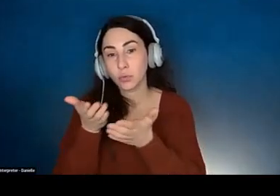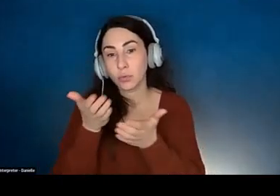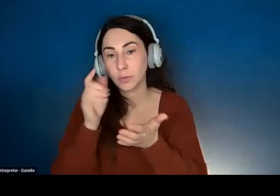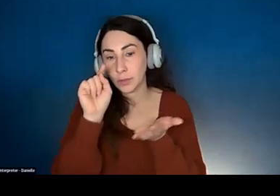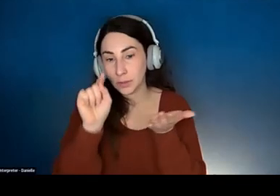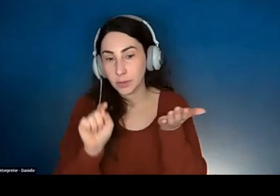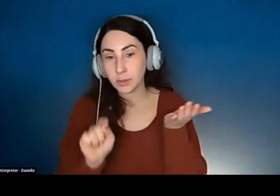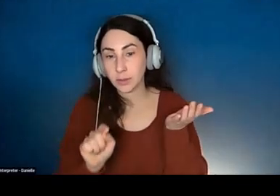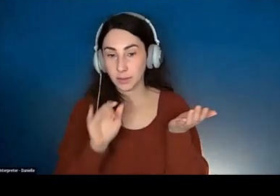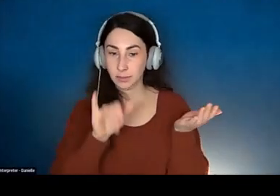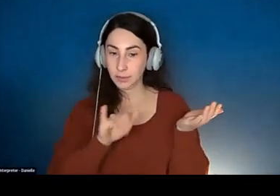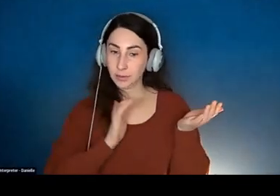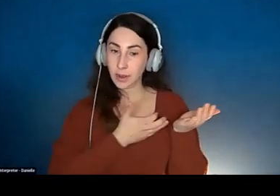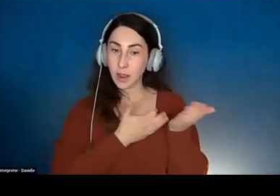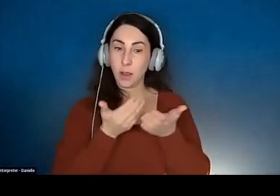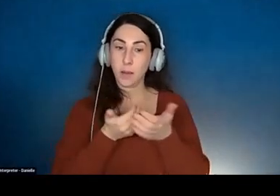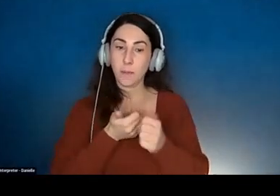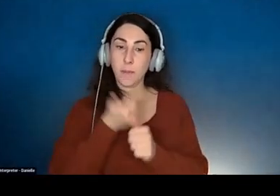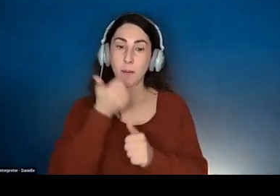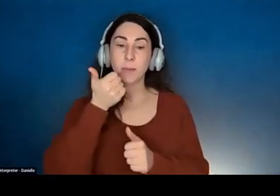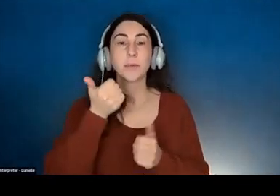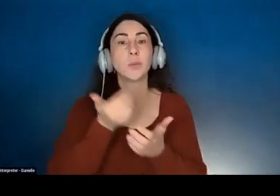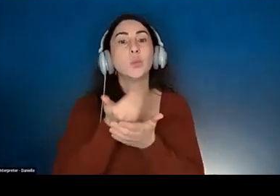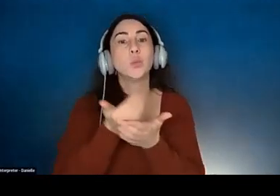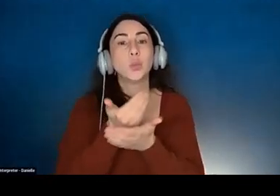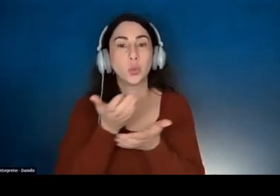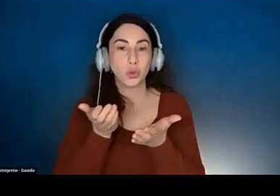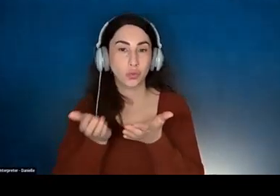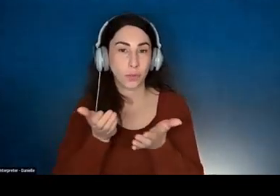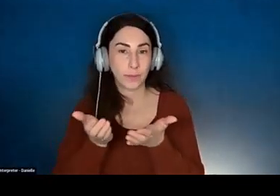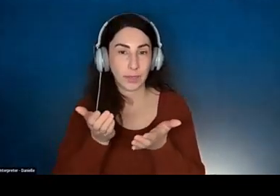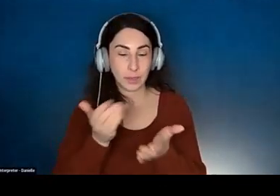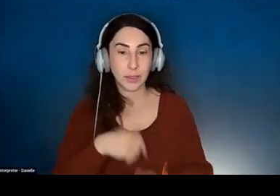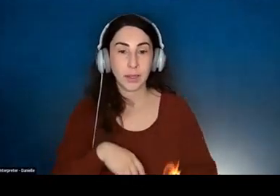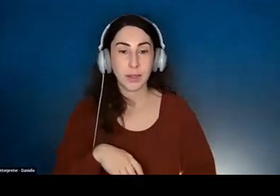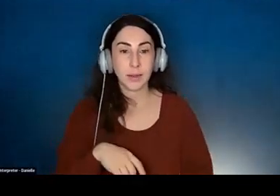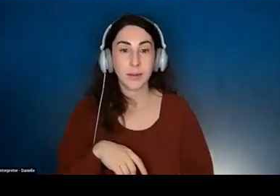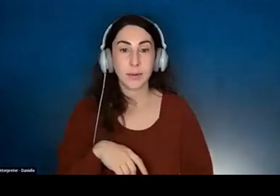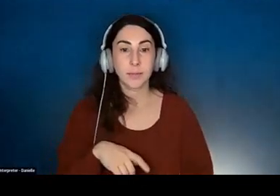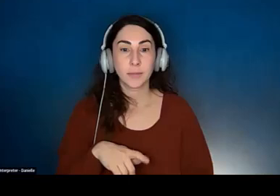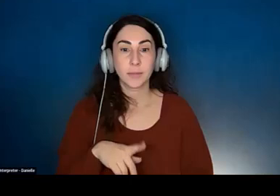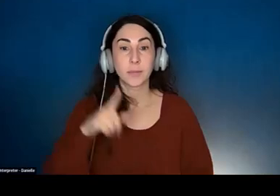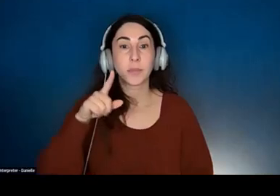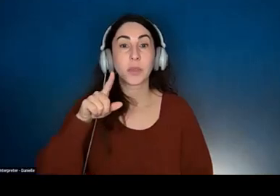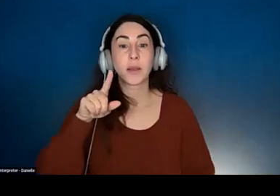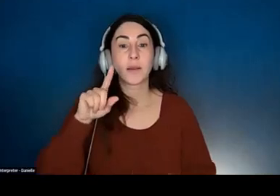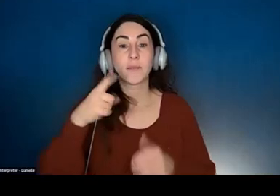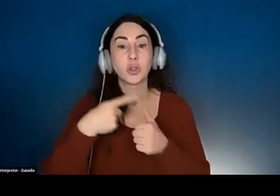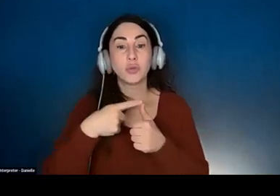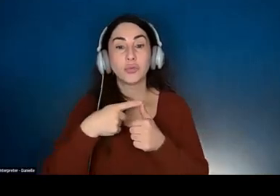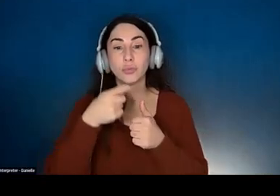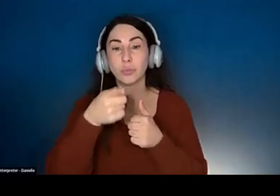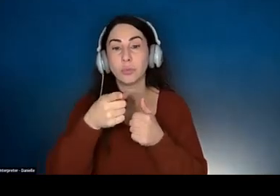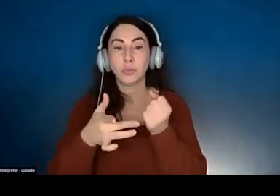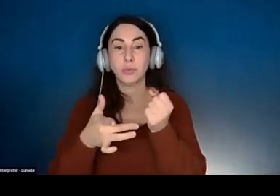are kind of our newest services that we rolled out. The first is called technology support,